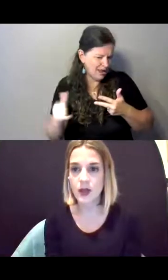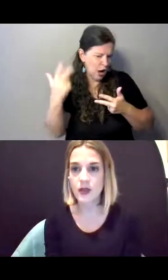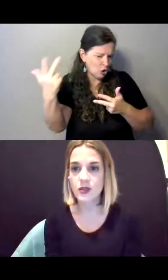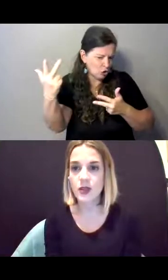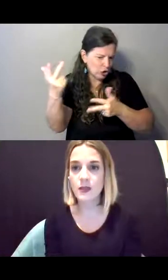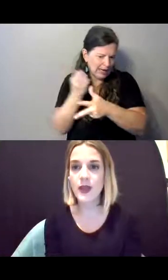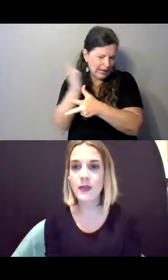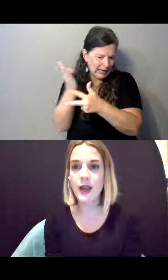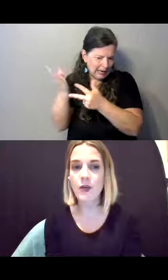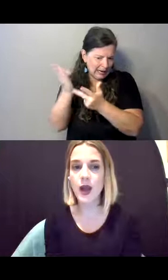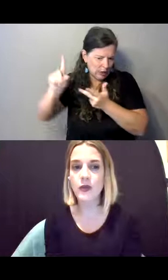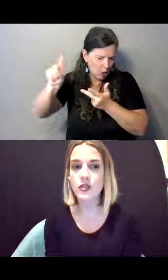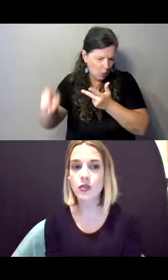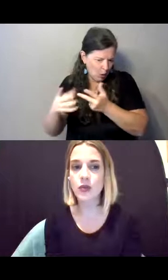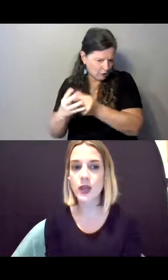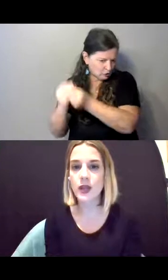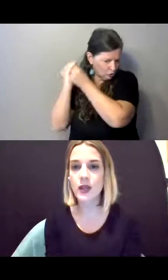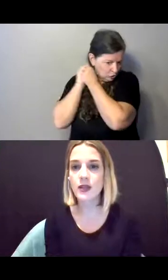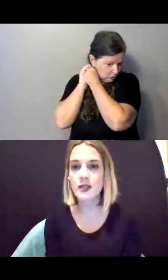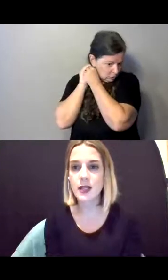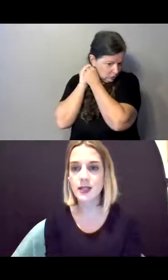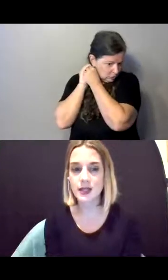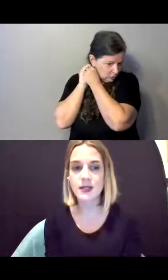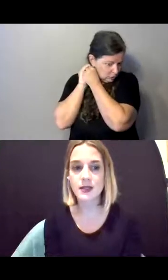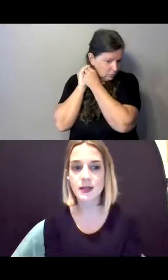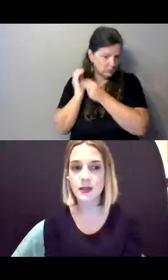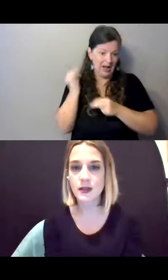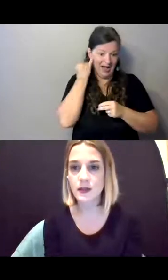So, keep that in the back of your mind, those three sentences.